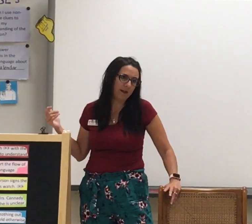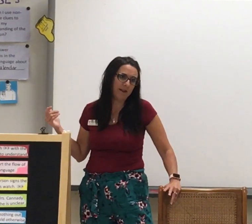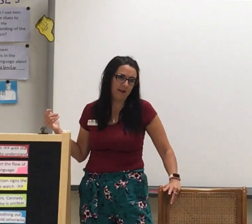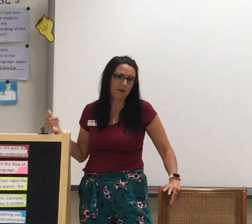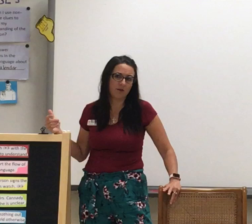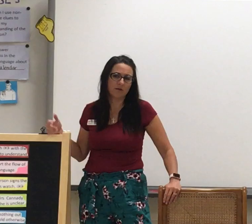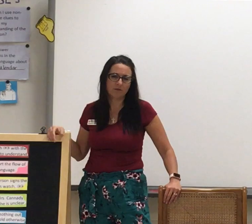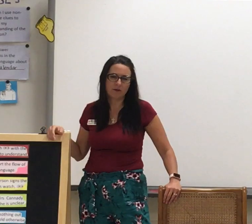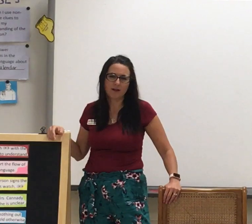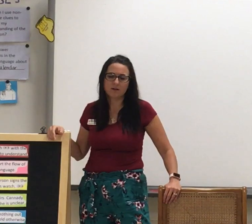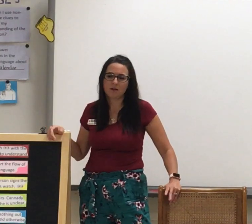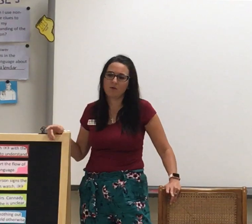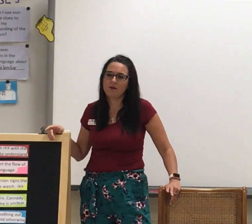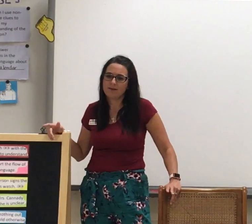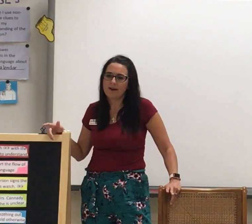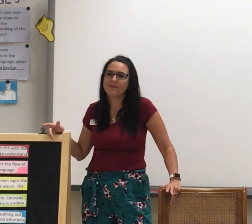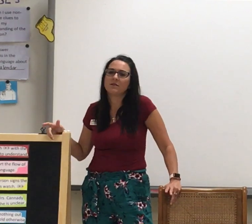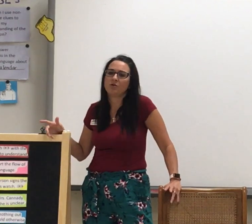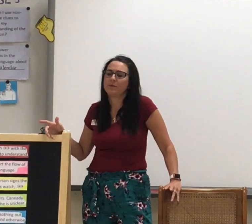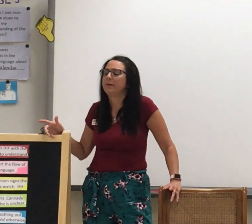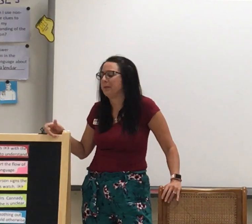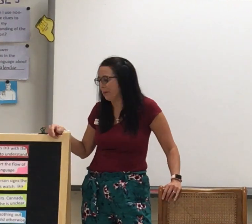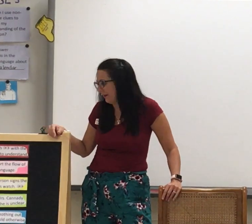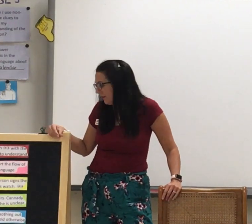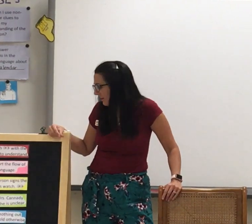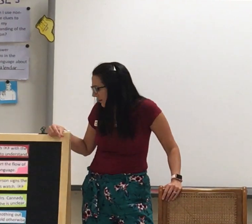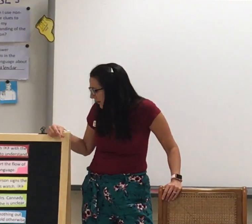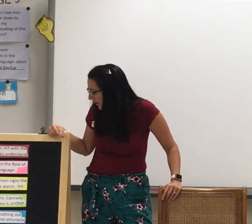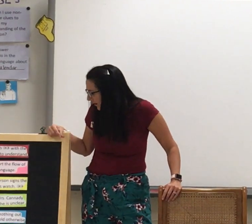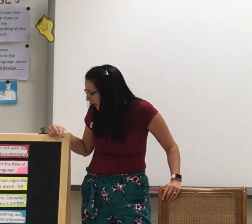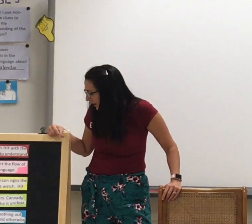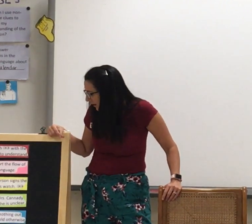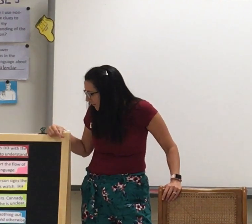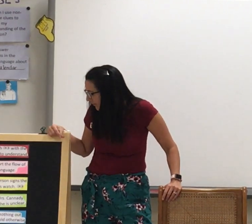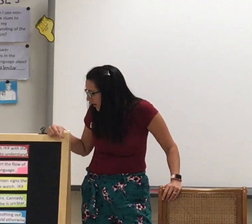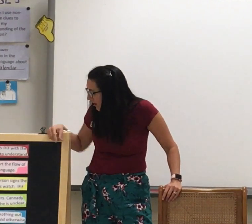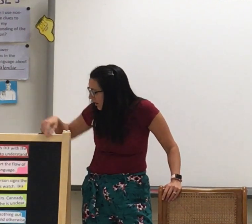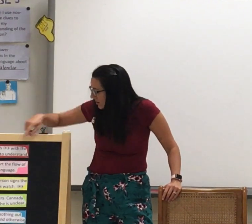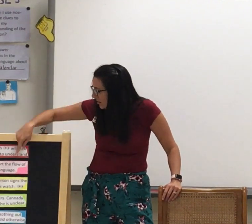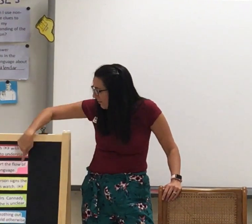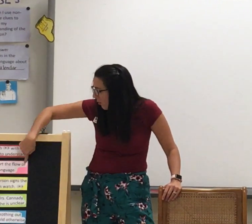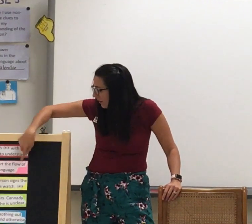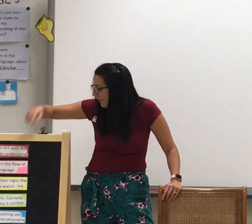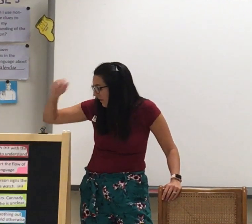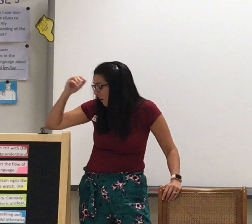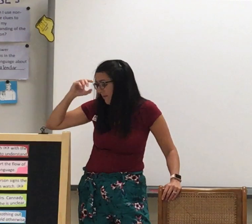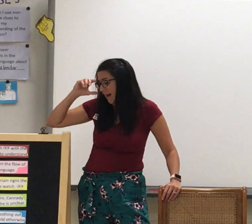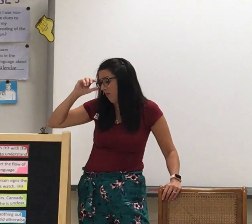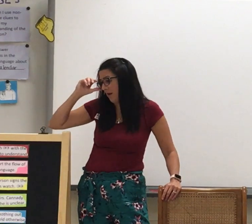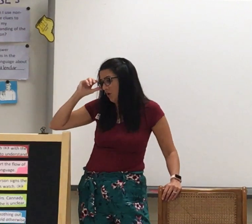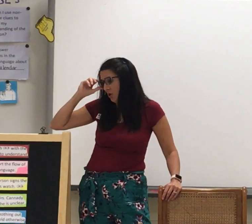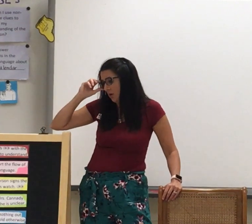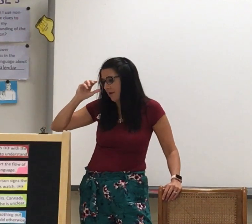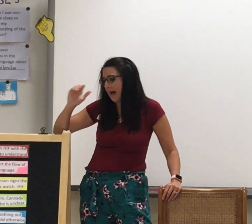learn anything either, right? So that's really important. Support the flow of language...